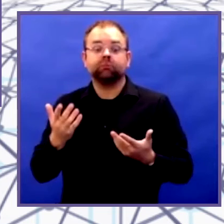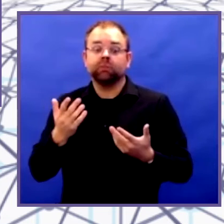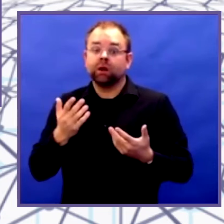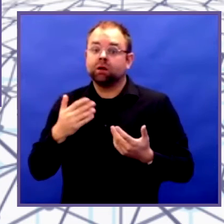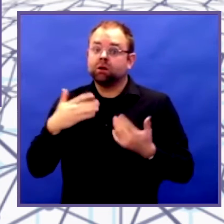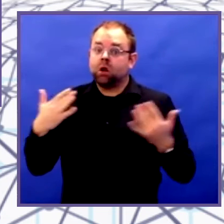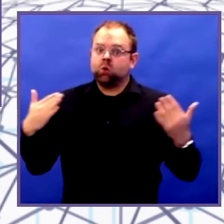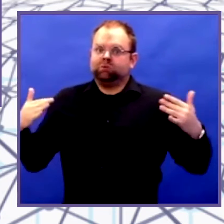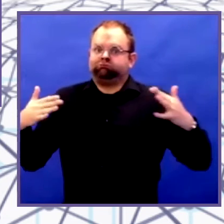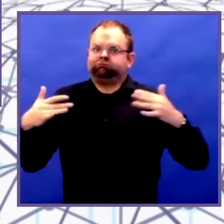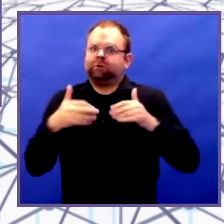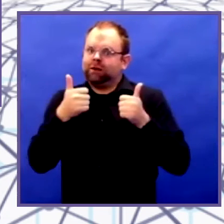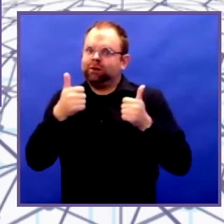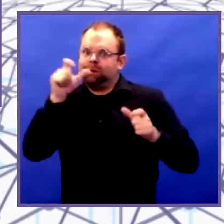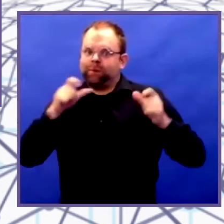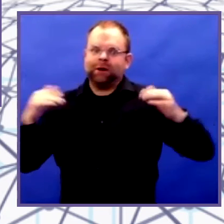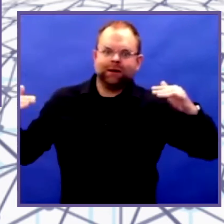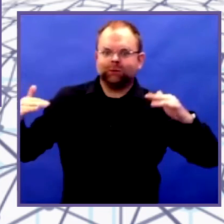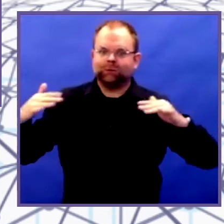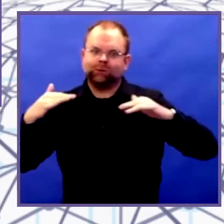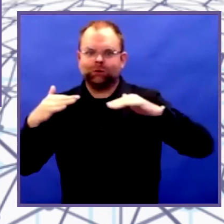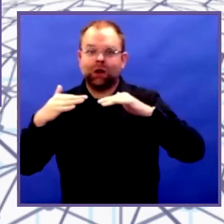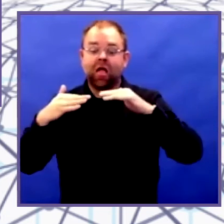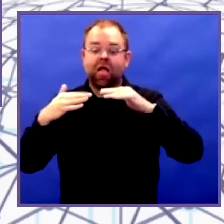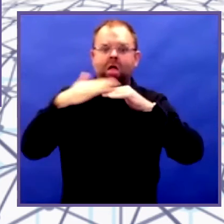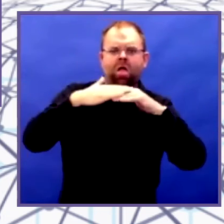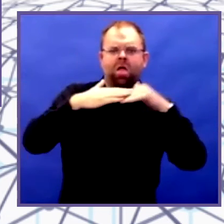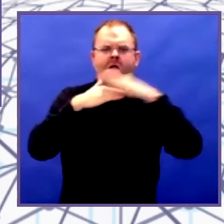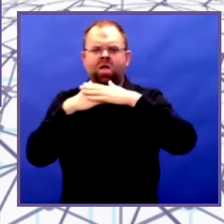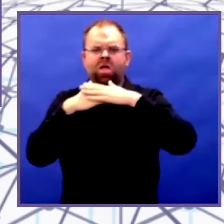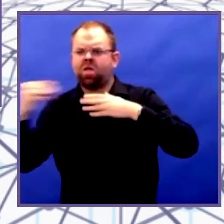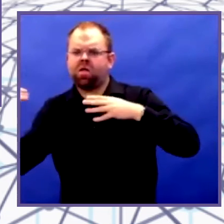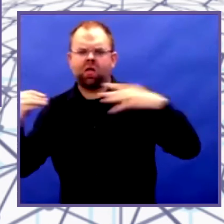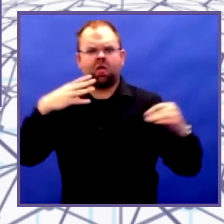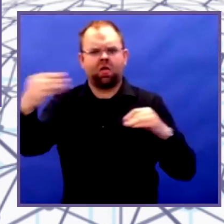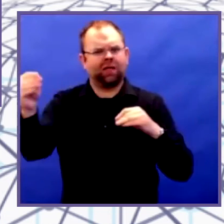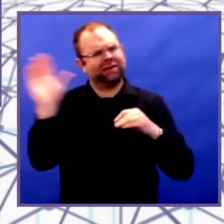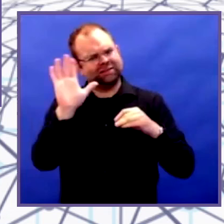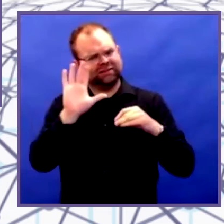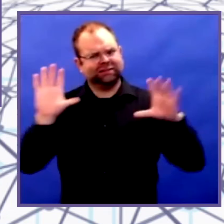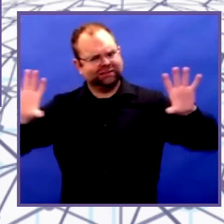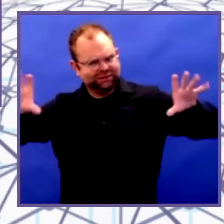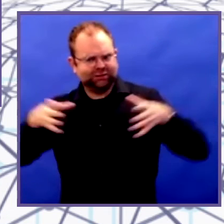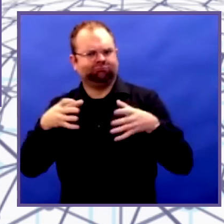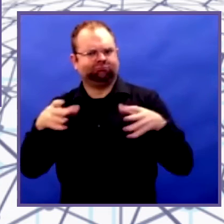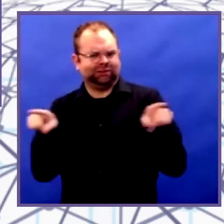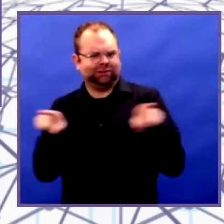are covered and most importantly, follow and support the national leads and the duty bearers